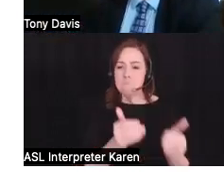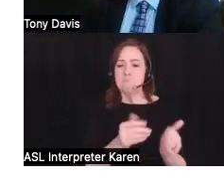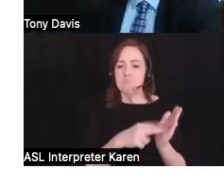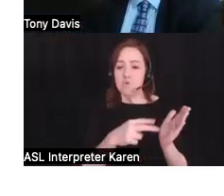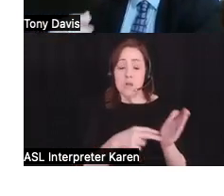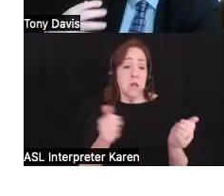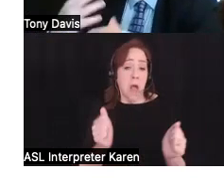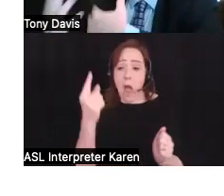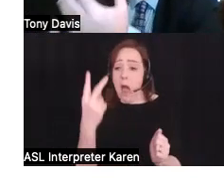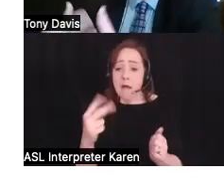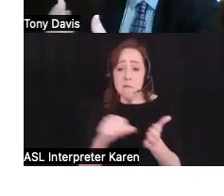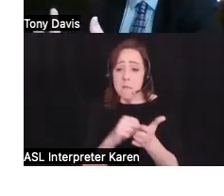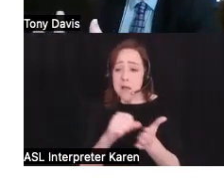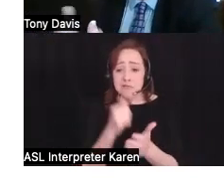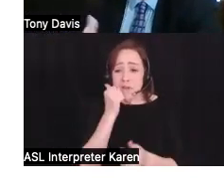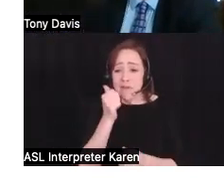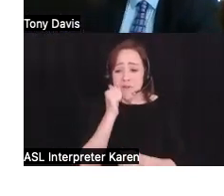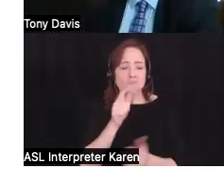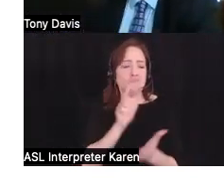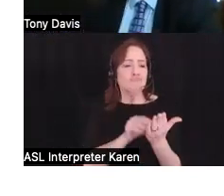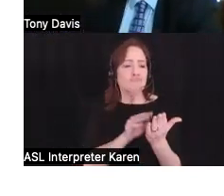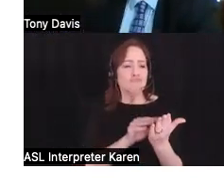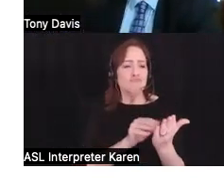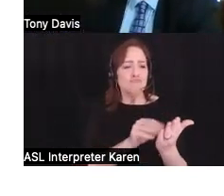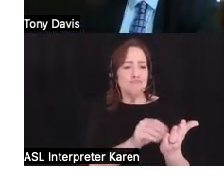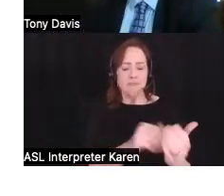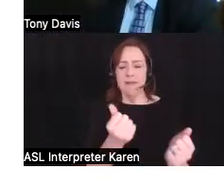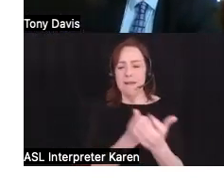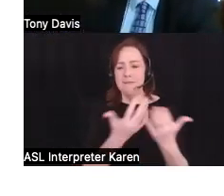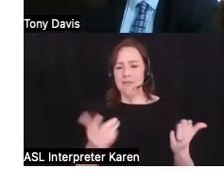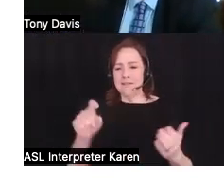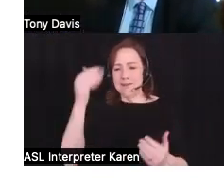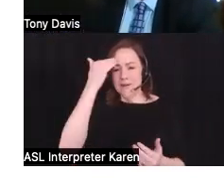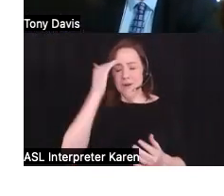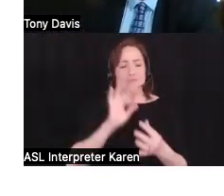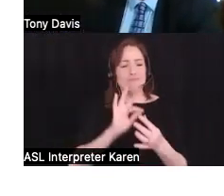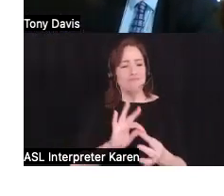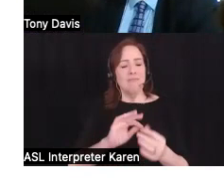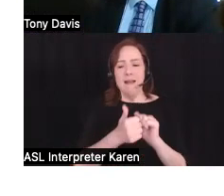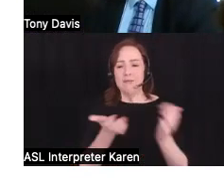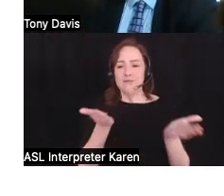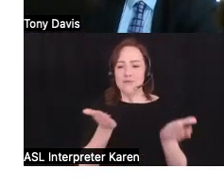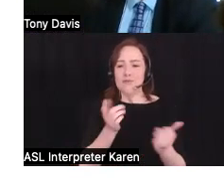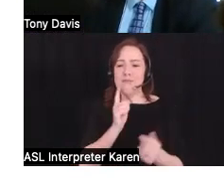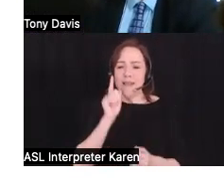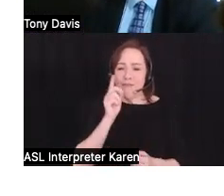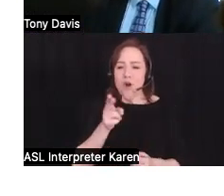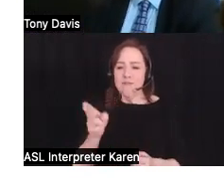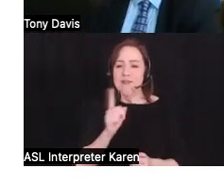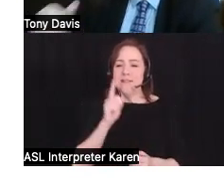and just learn a whole bunch of what you need to know on how to better serve deaf, hard of hearing, and deaf-blind patients. it's excellent. it's one of a kind. next slide please.